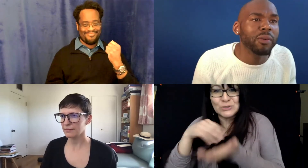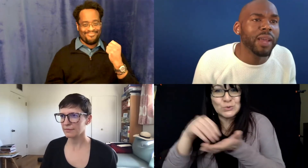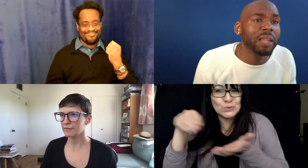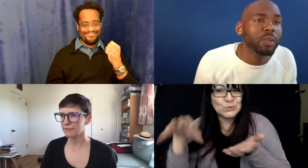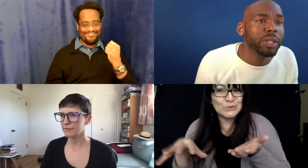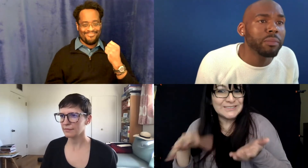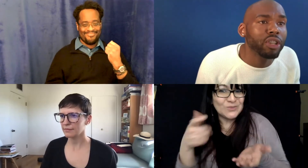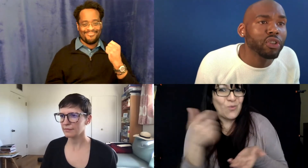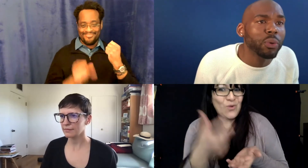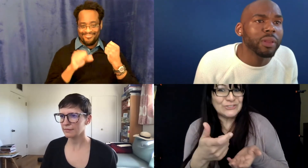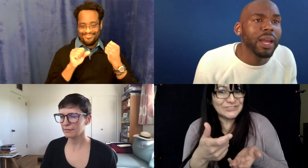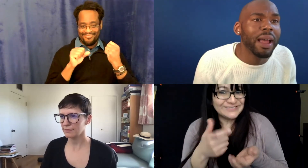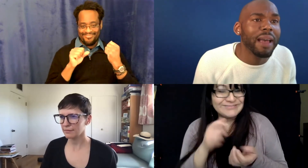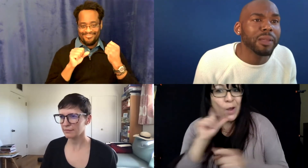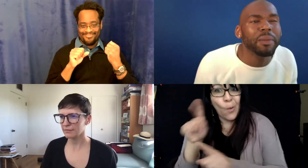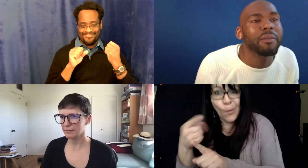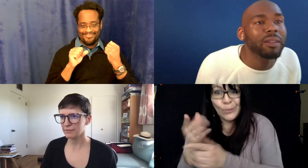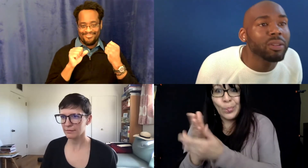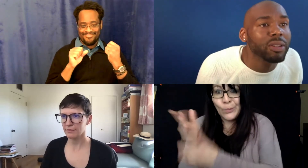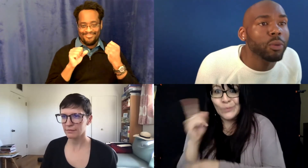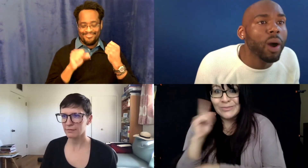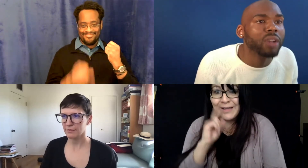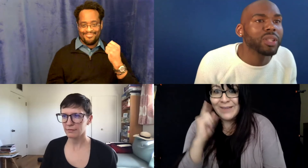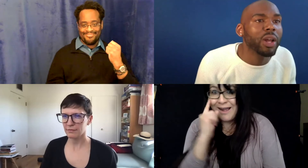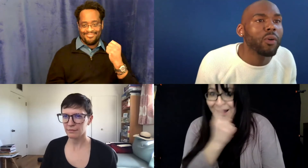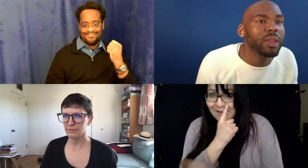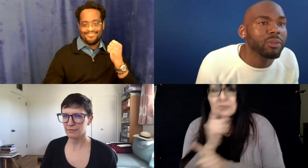i just wanted to make sure that i have something for my students to watch not only through deaf